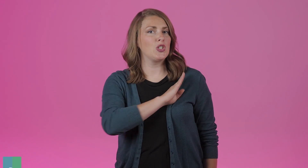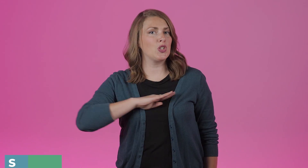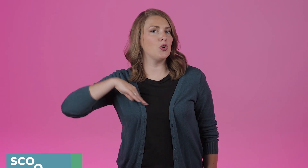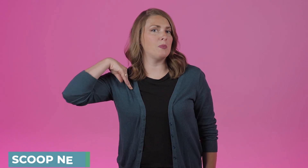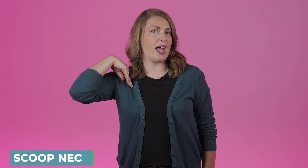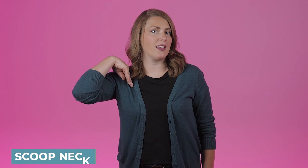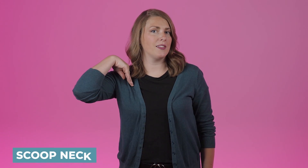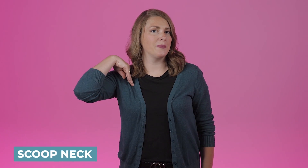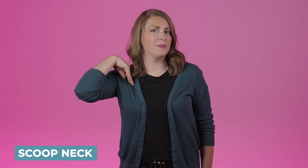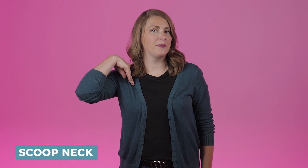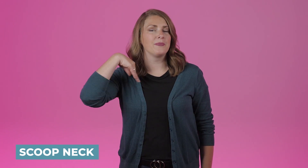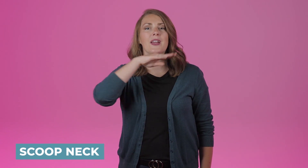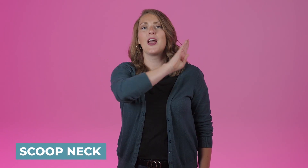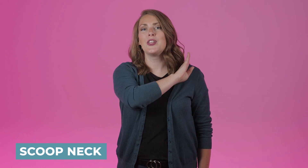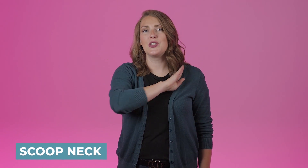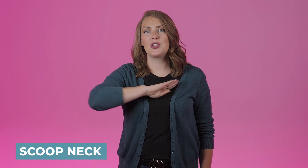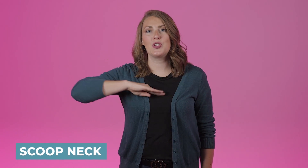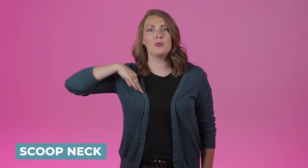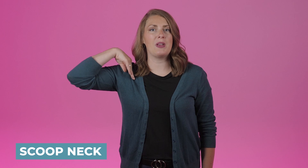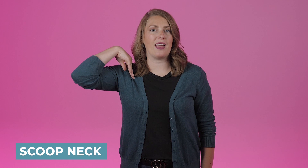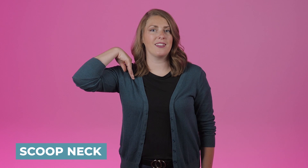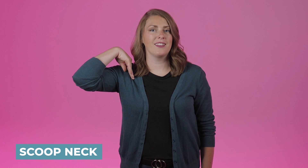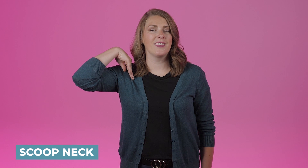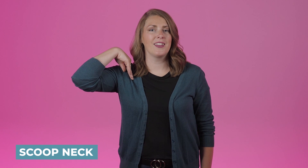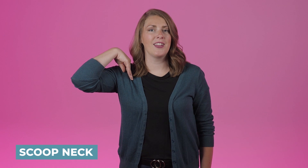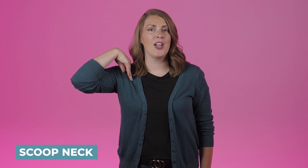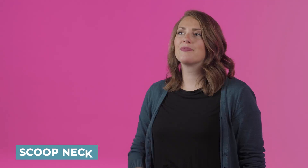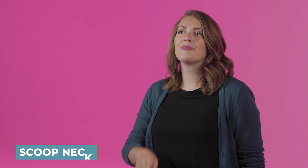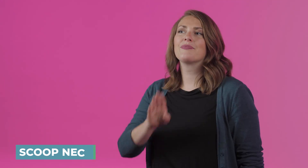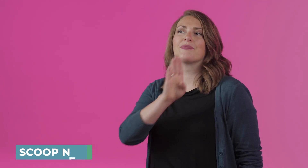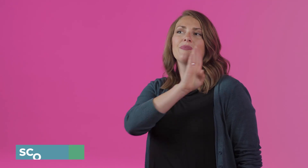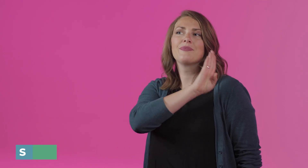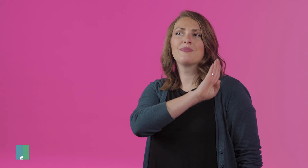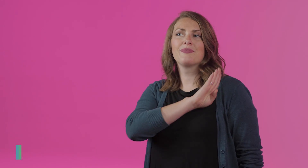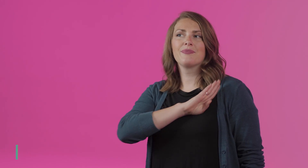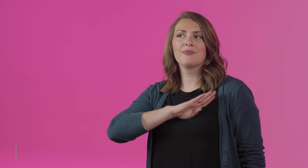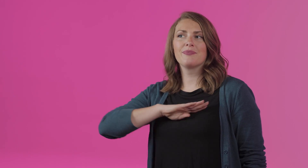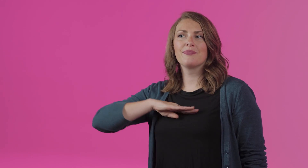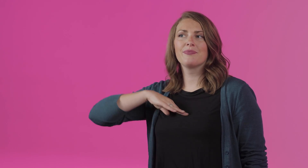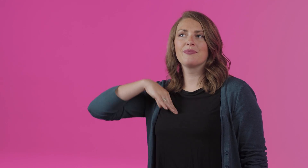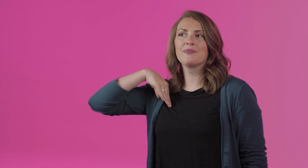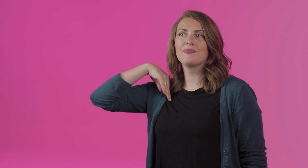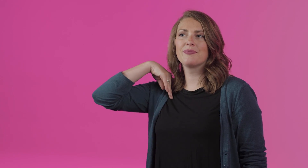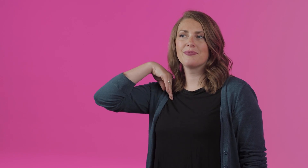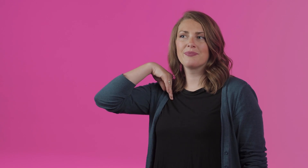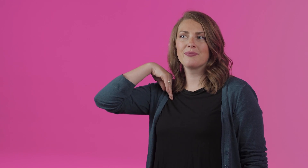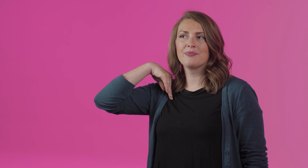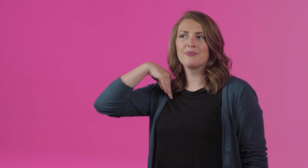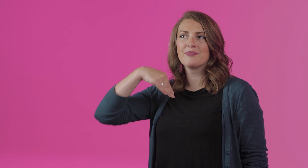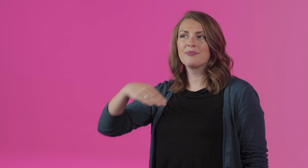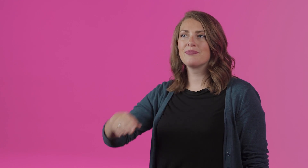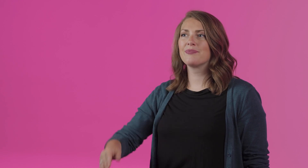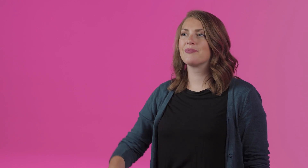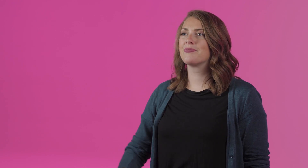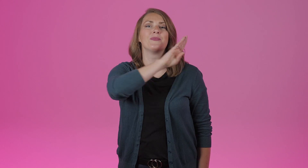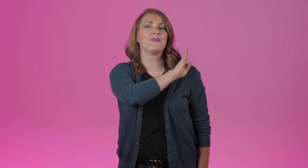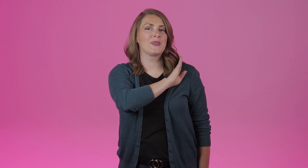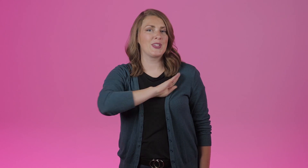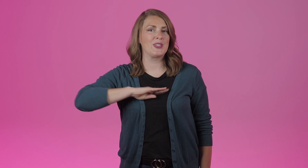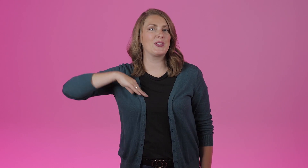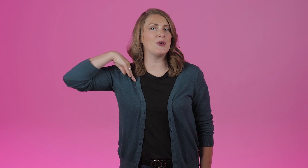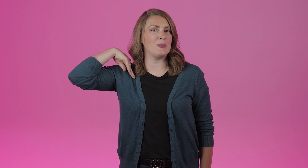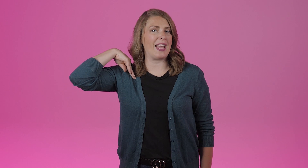'Scoop neck, scoop neck,' your dominant hand is making the shape of a scoop neck 'scoop neck.'